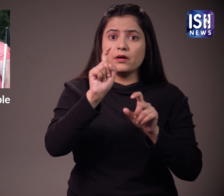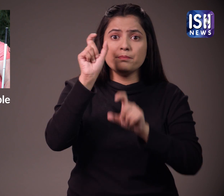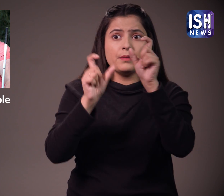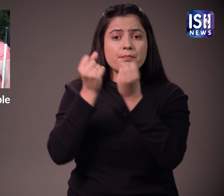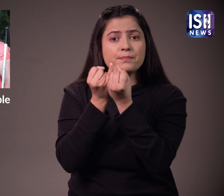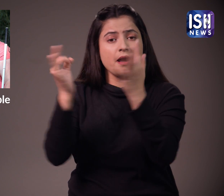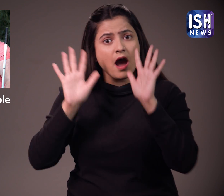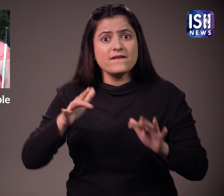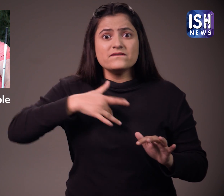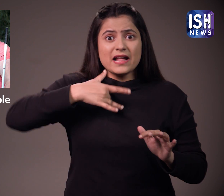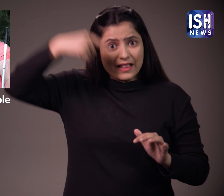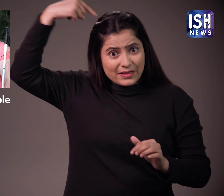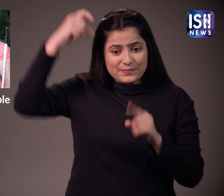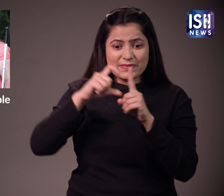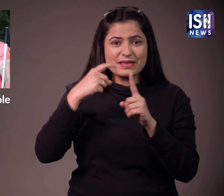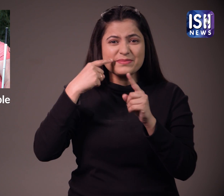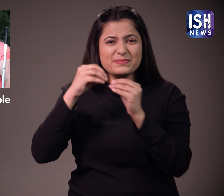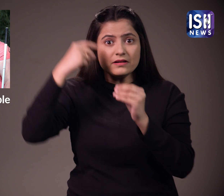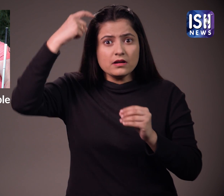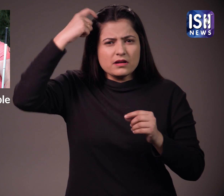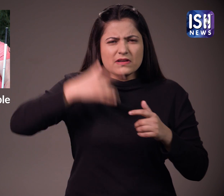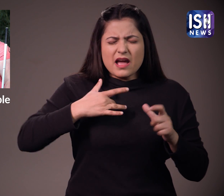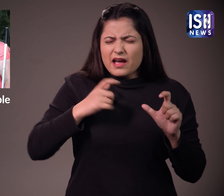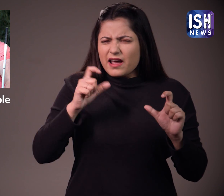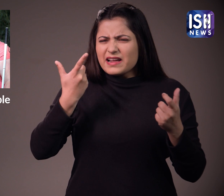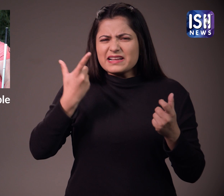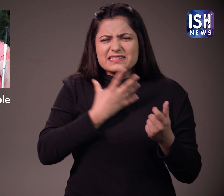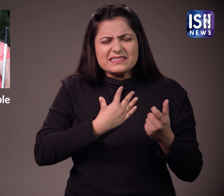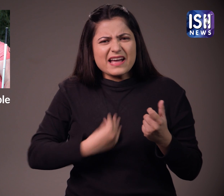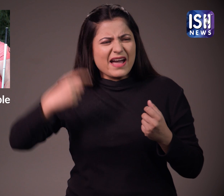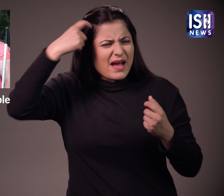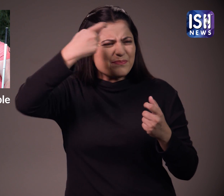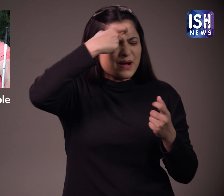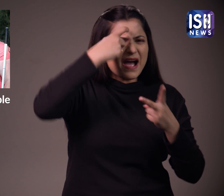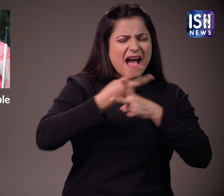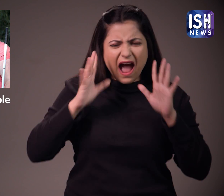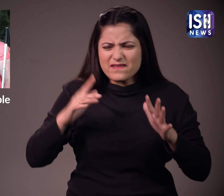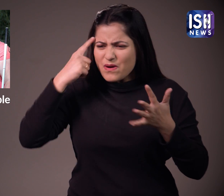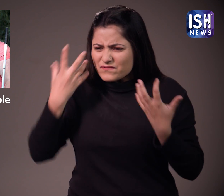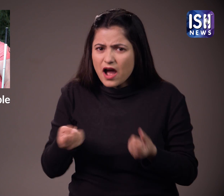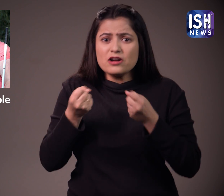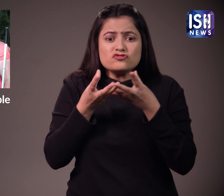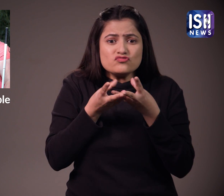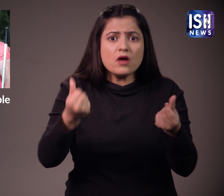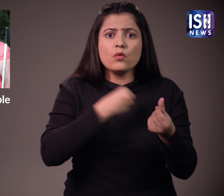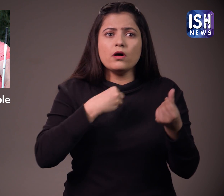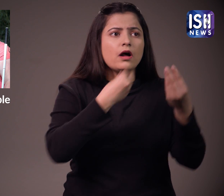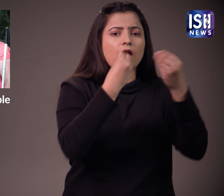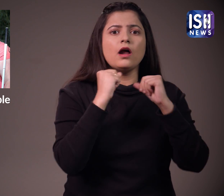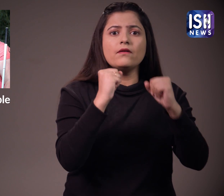Doctors are unable to treat BIID patients.